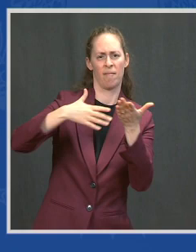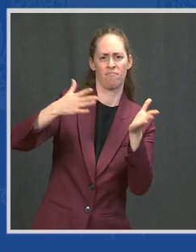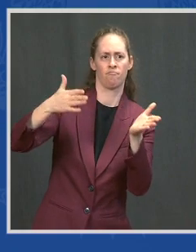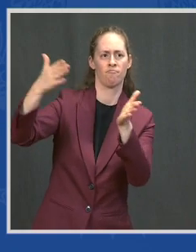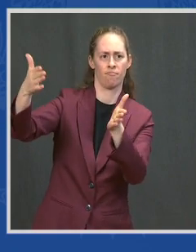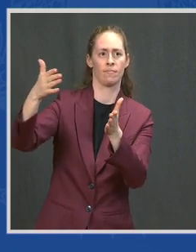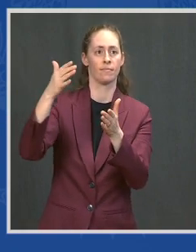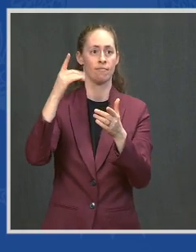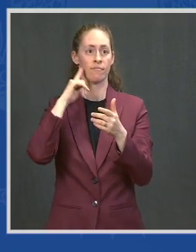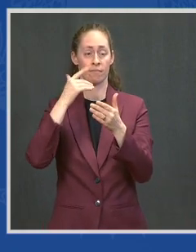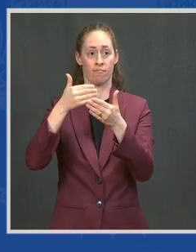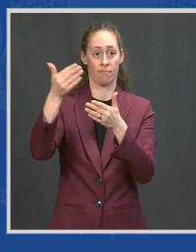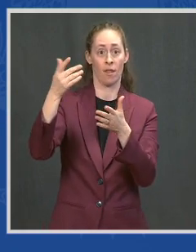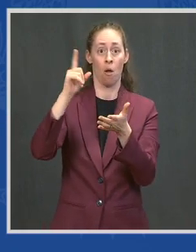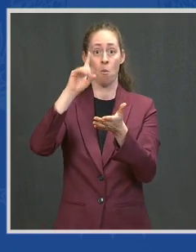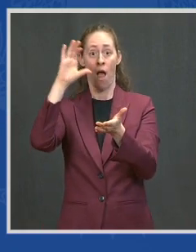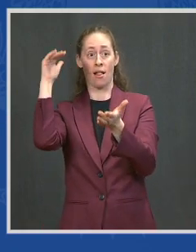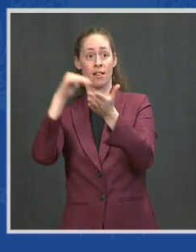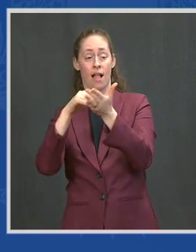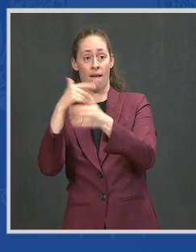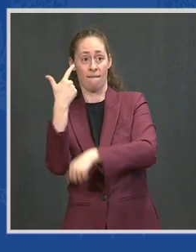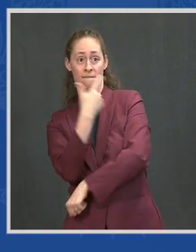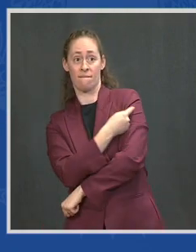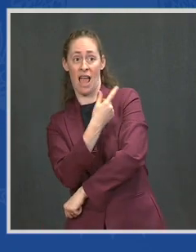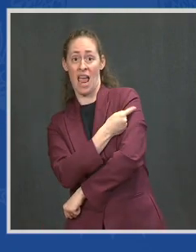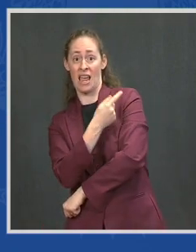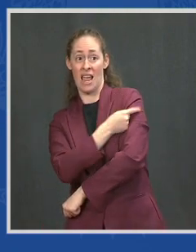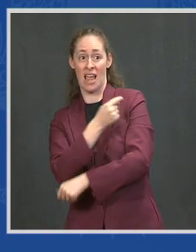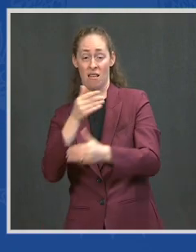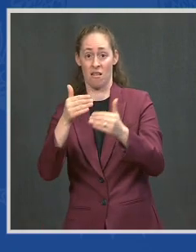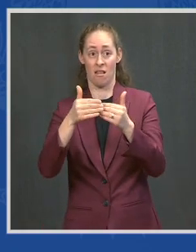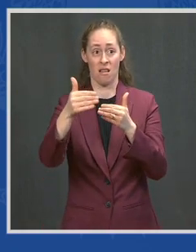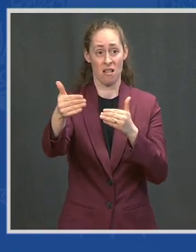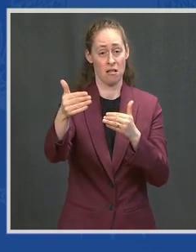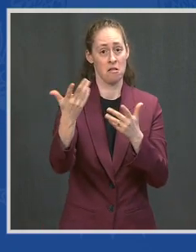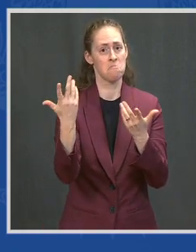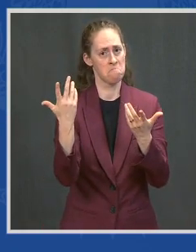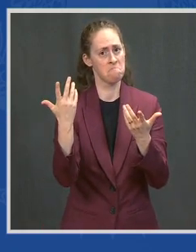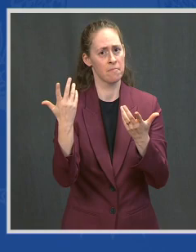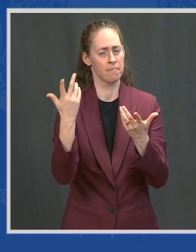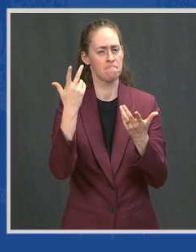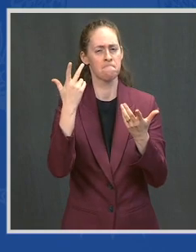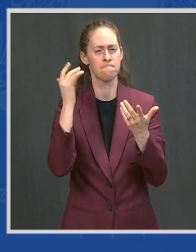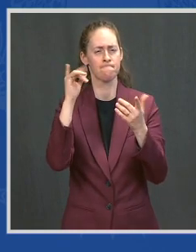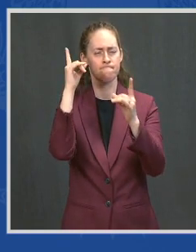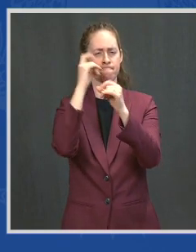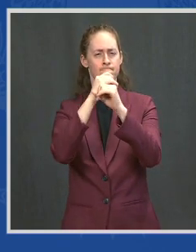Those people desperately wanted to get the vaccine. So I think we're going to make some real progress here.